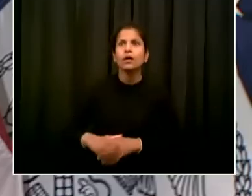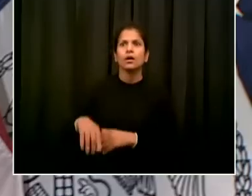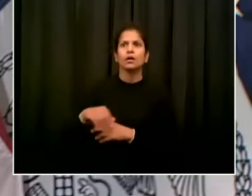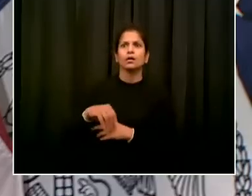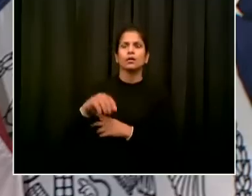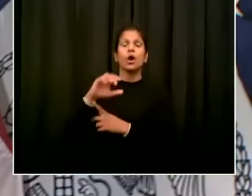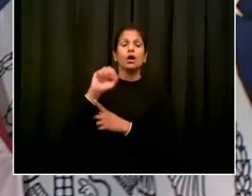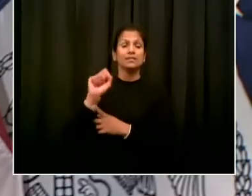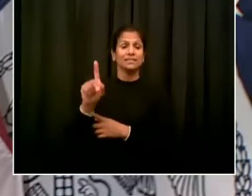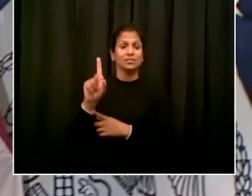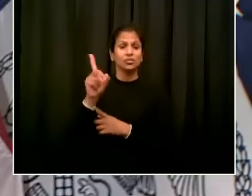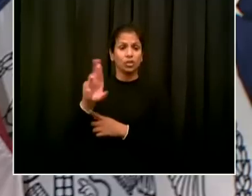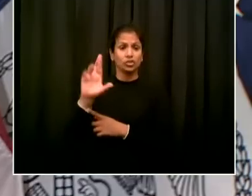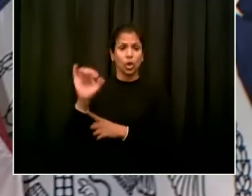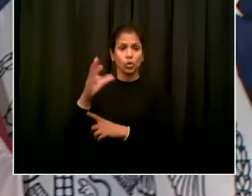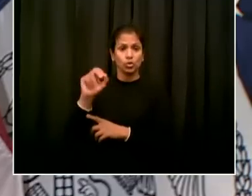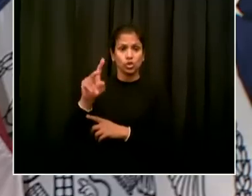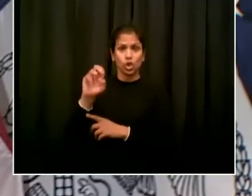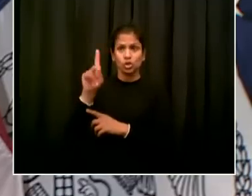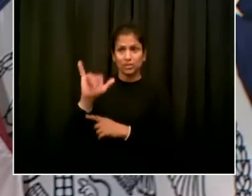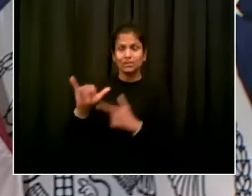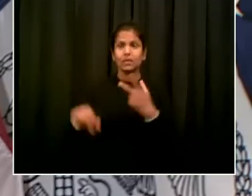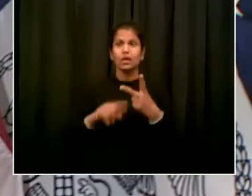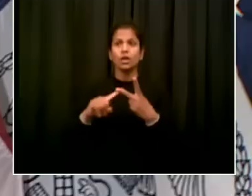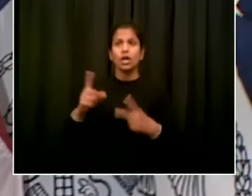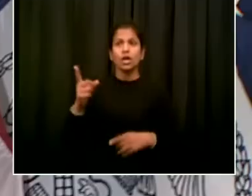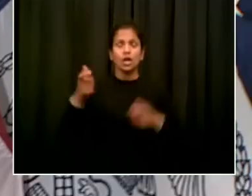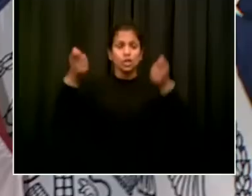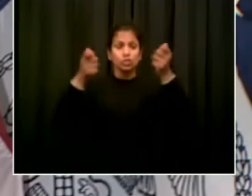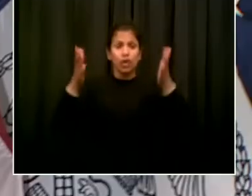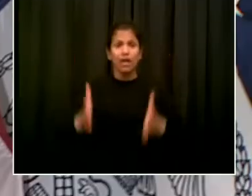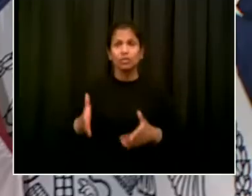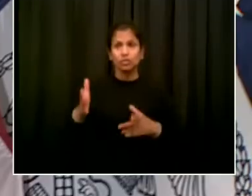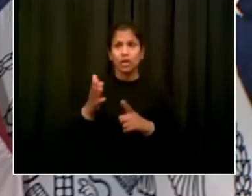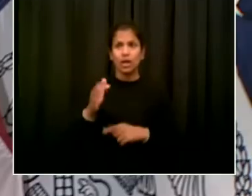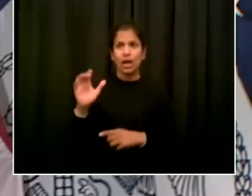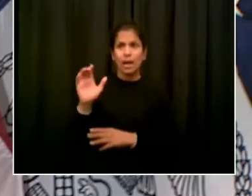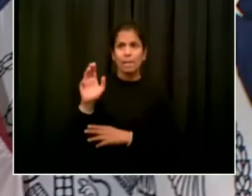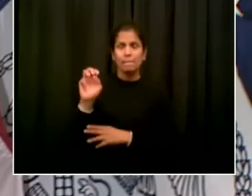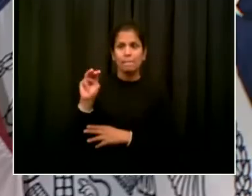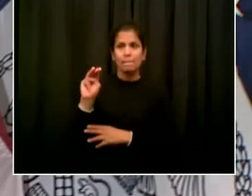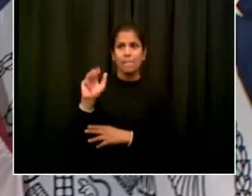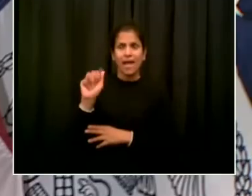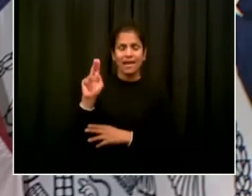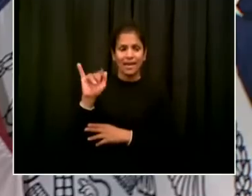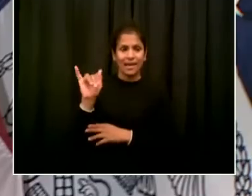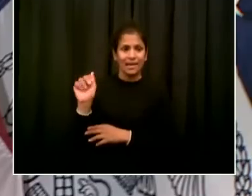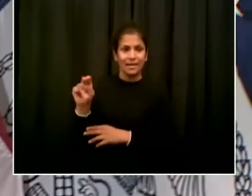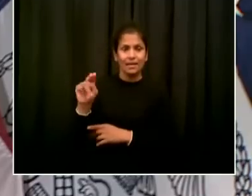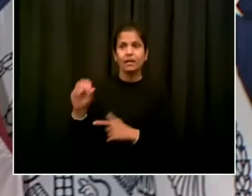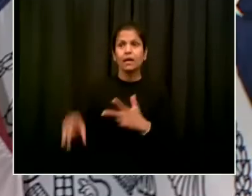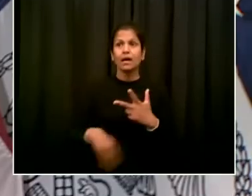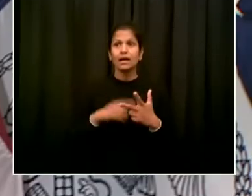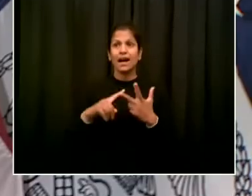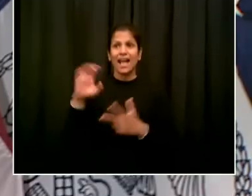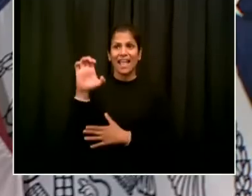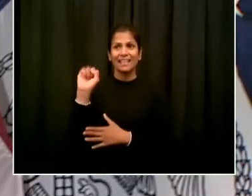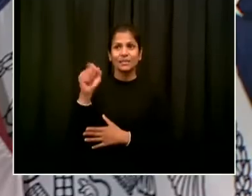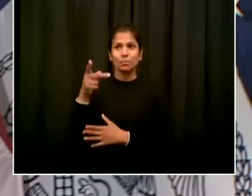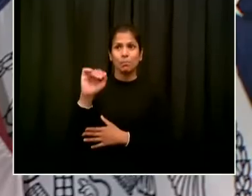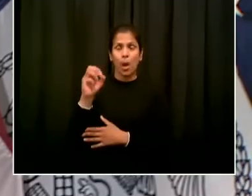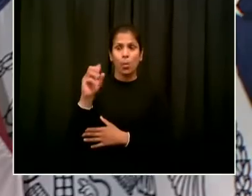WE'RE JOINED BY